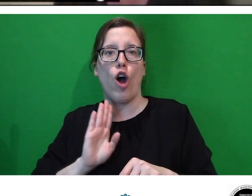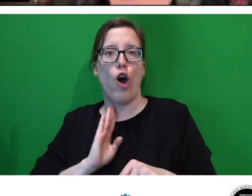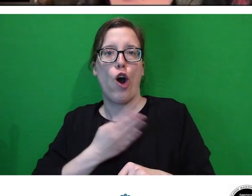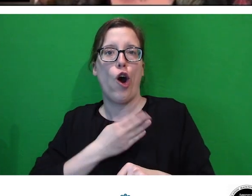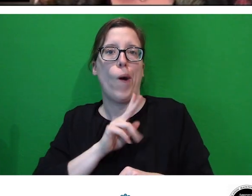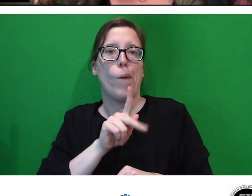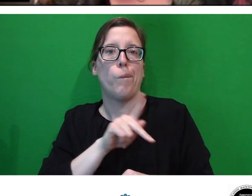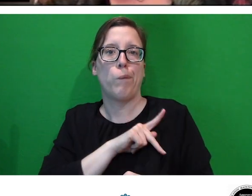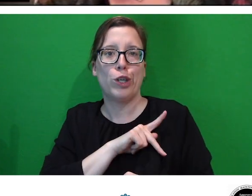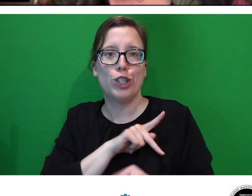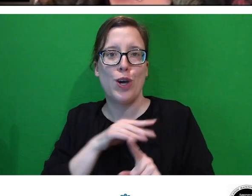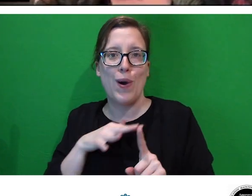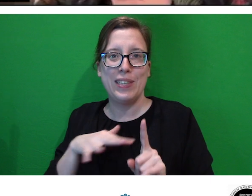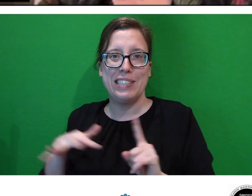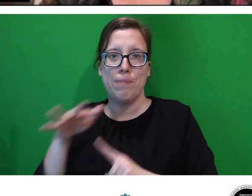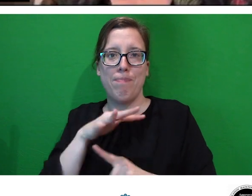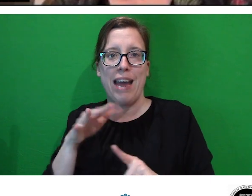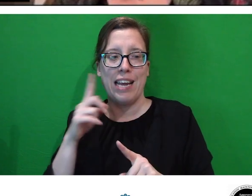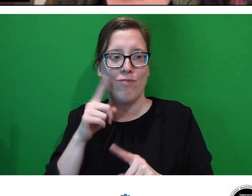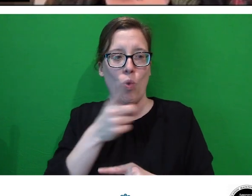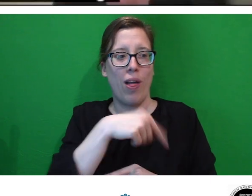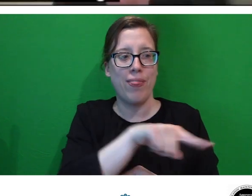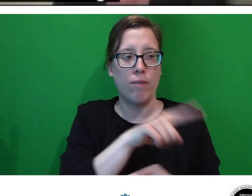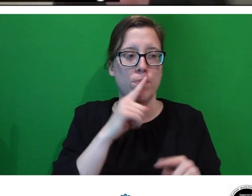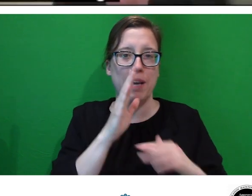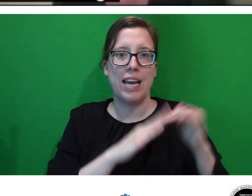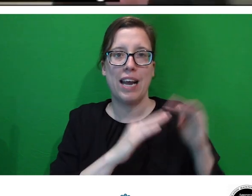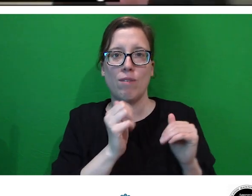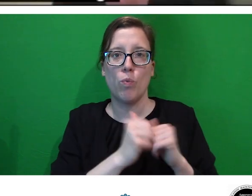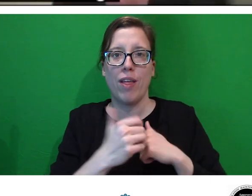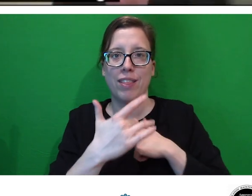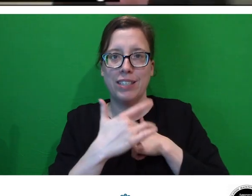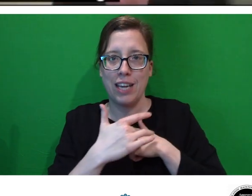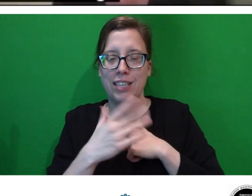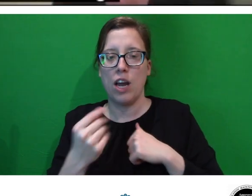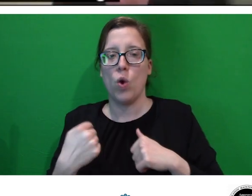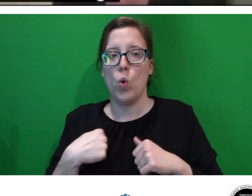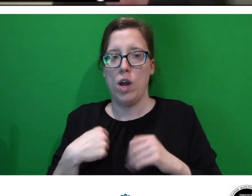Heidi: But I'll say that, and we have to be comfortable with giving up some of our